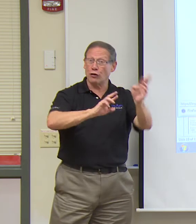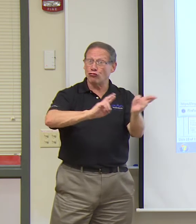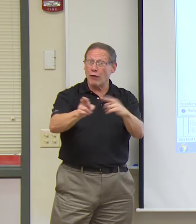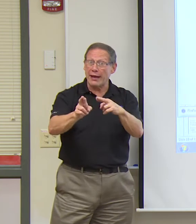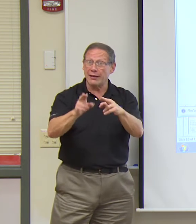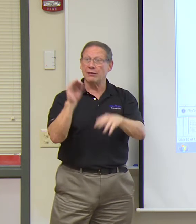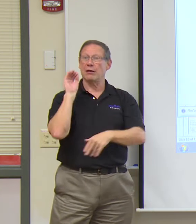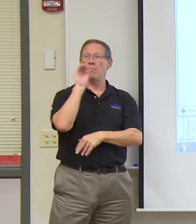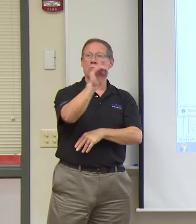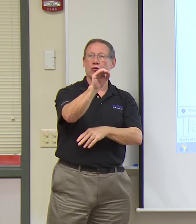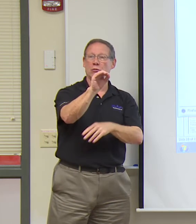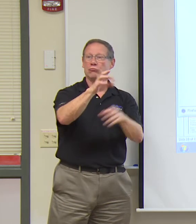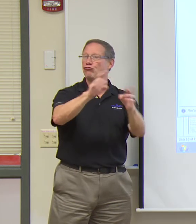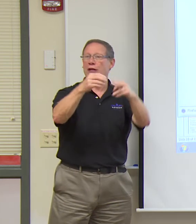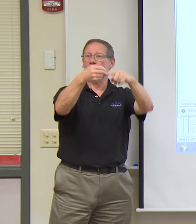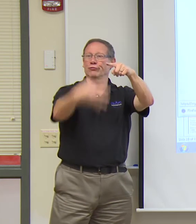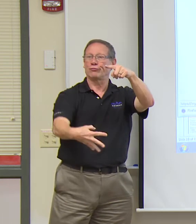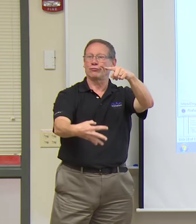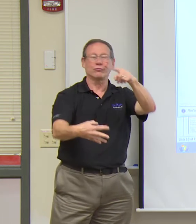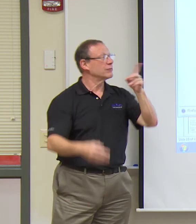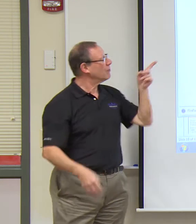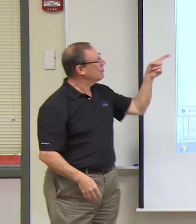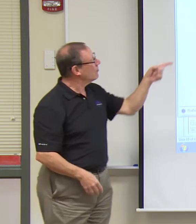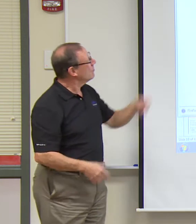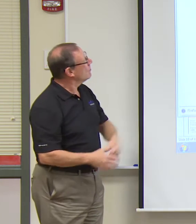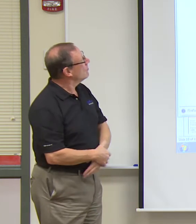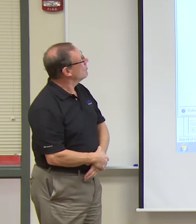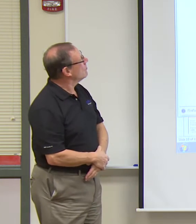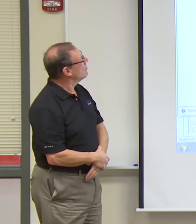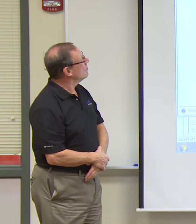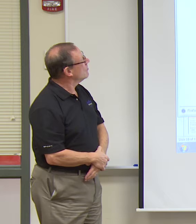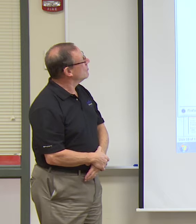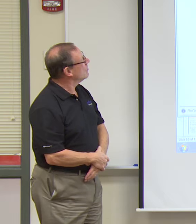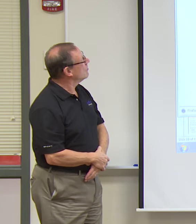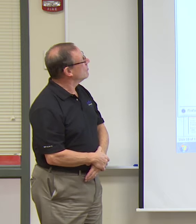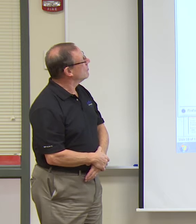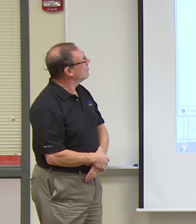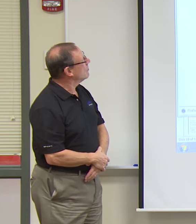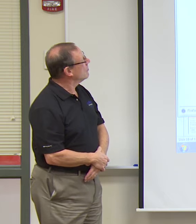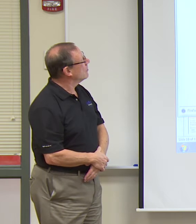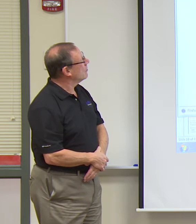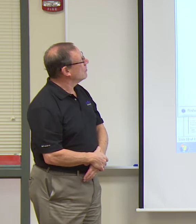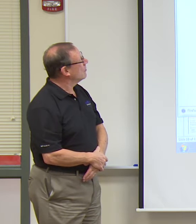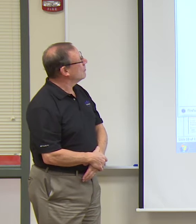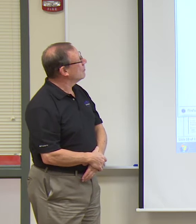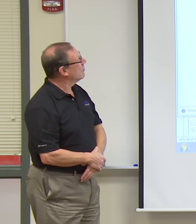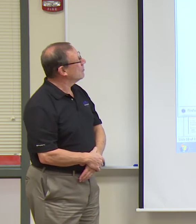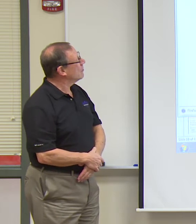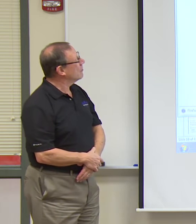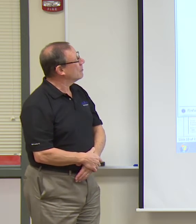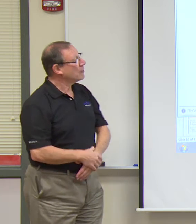and it shows in that, so, if this became-- if this instead of the videos was week one materials or week one assignments,